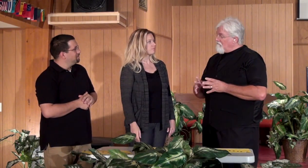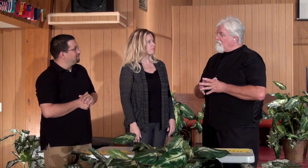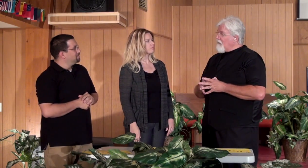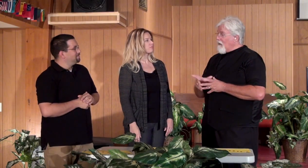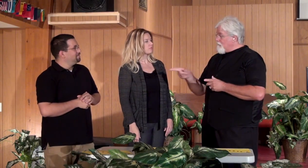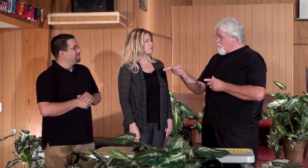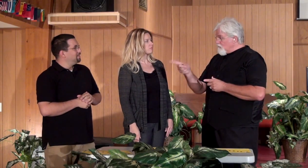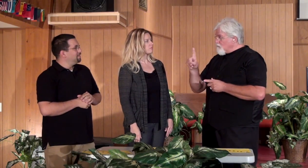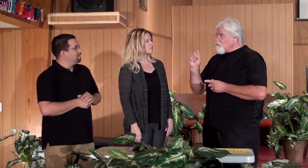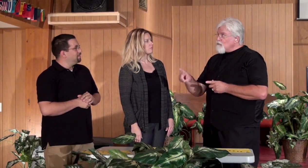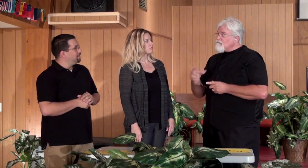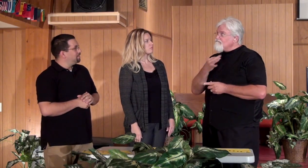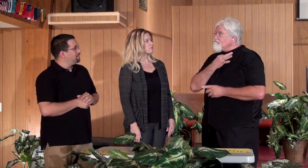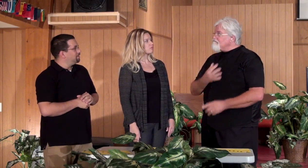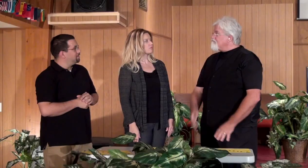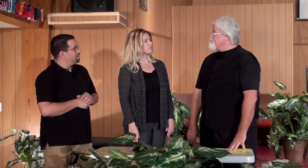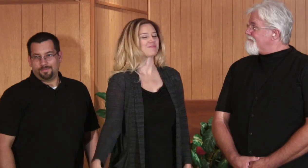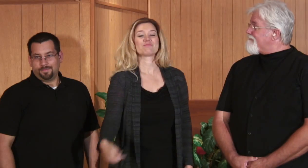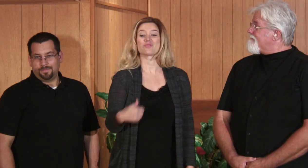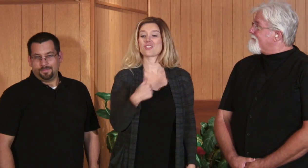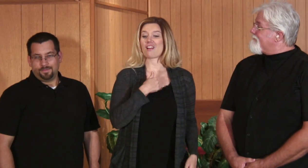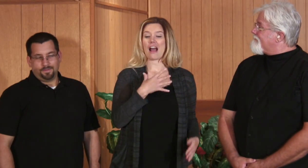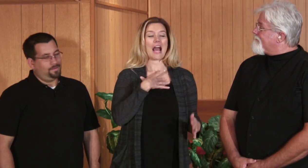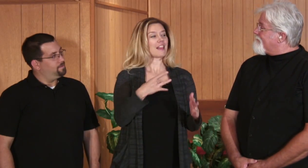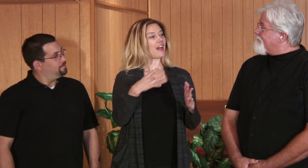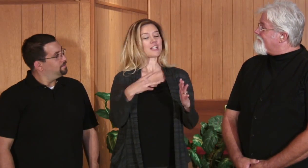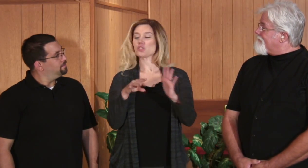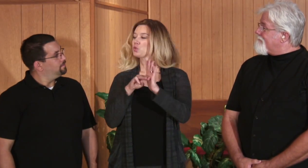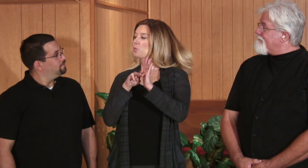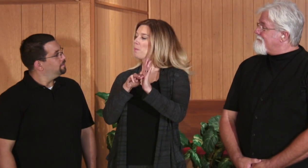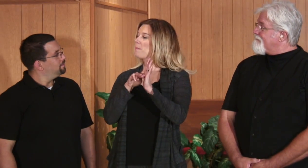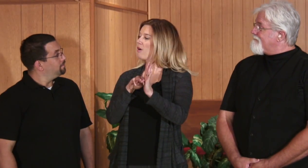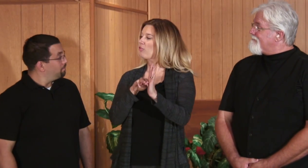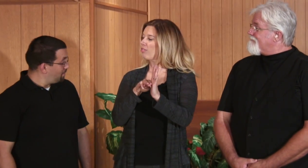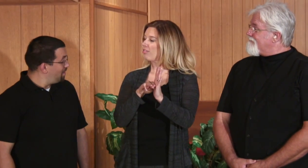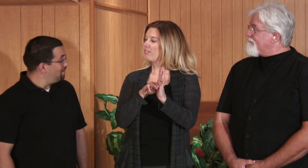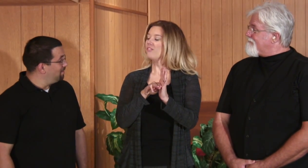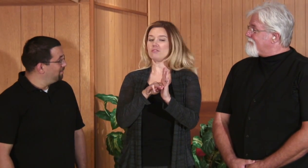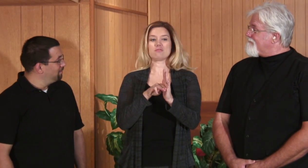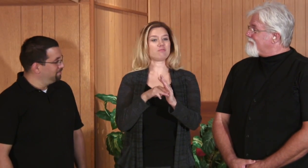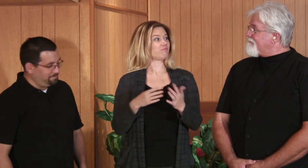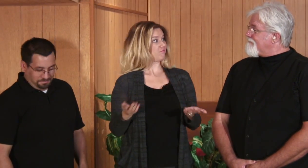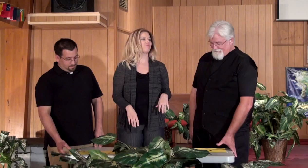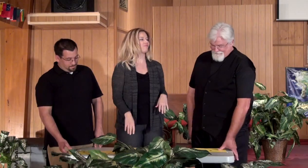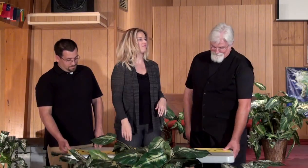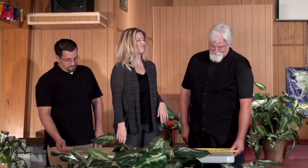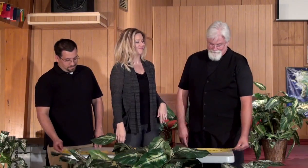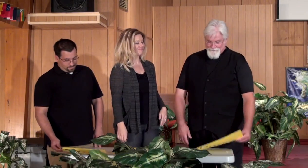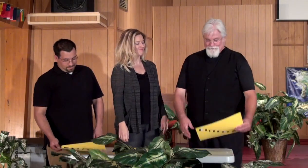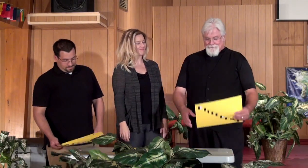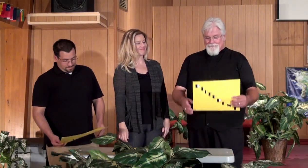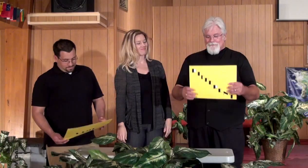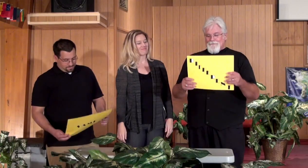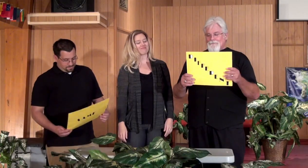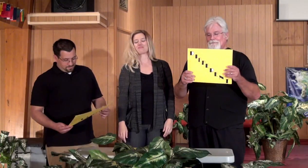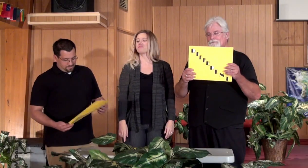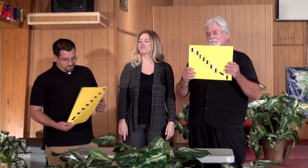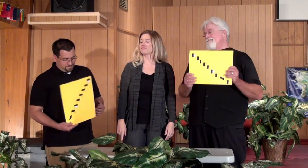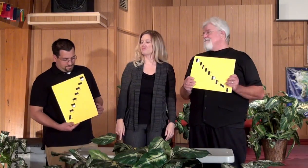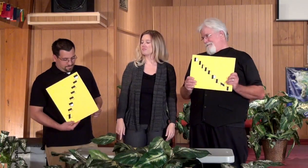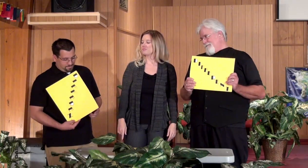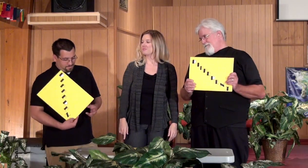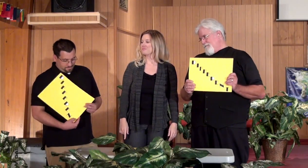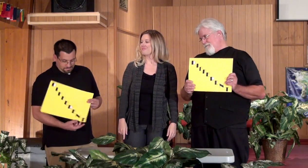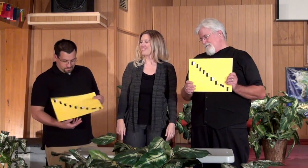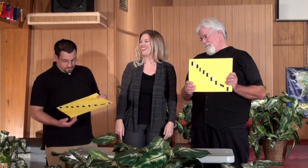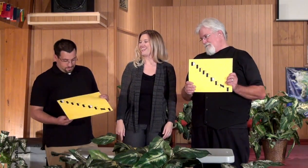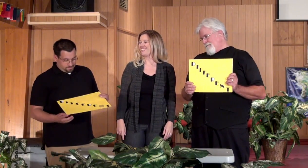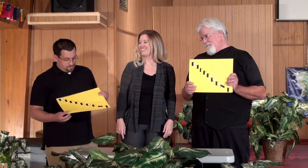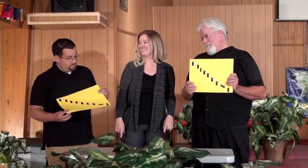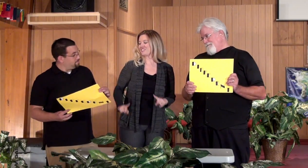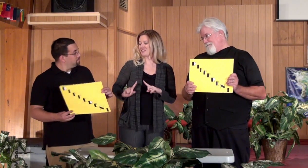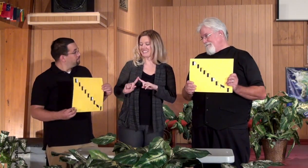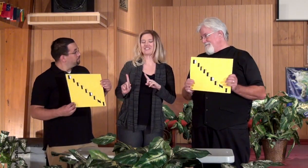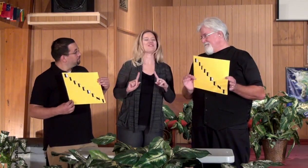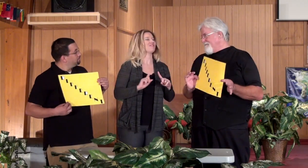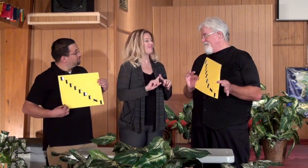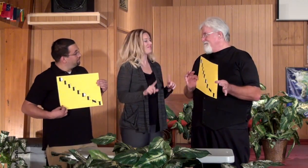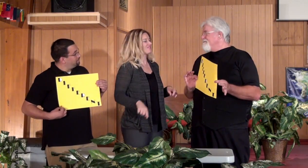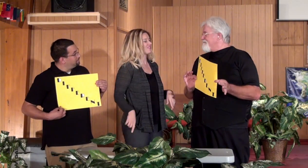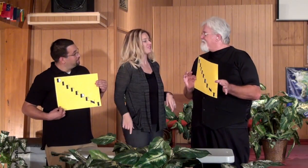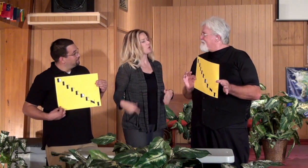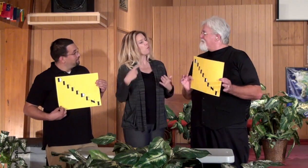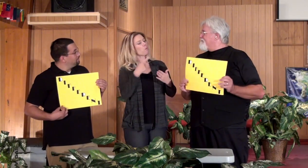Mark: OK. So now what about you? Candice: I like to model. Different huh? Well